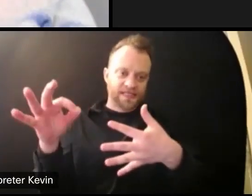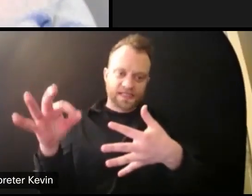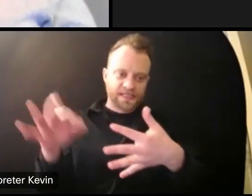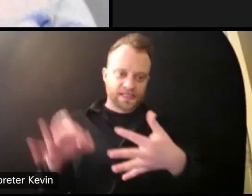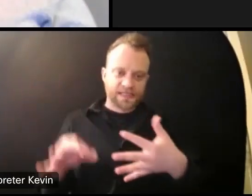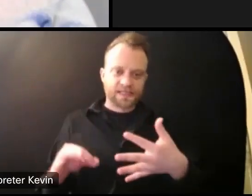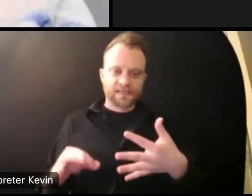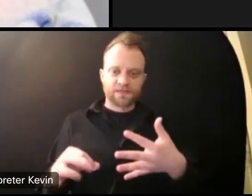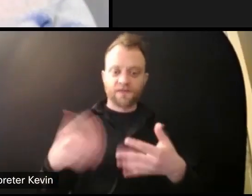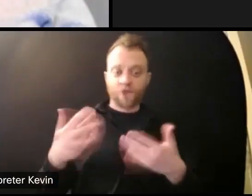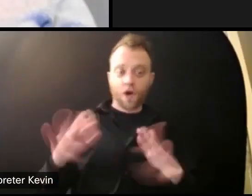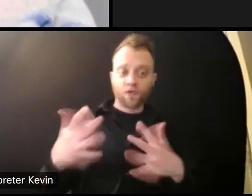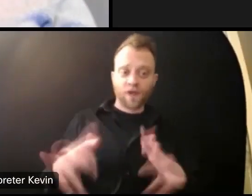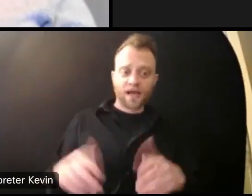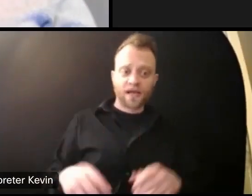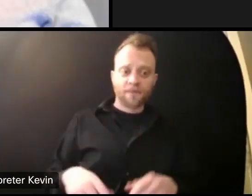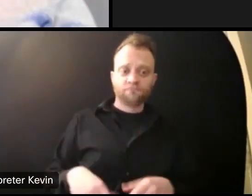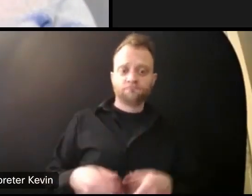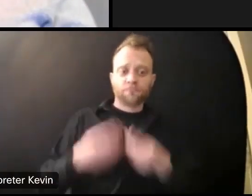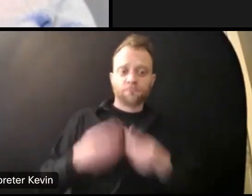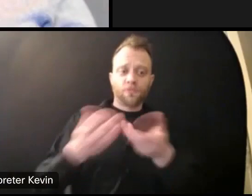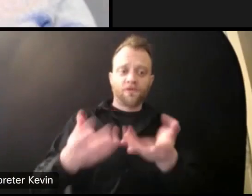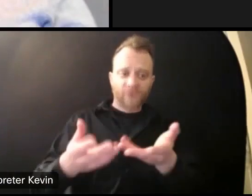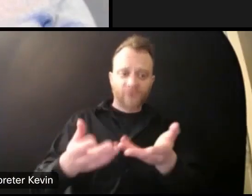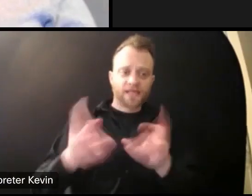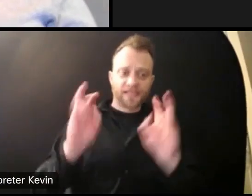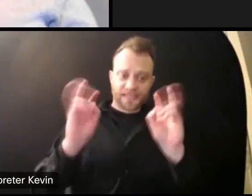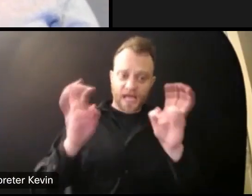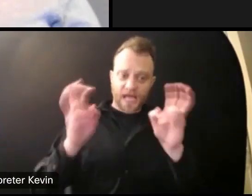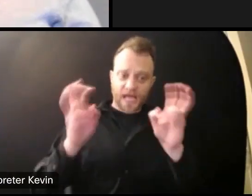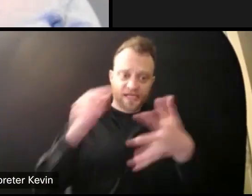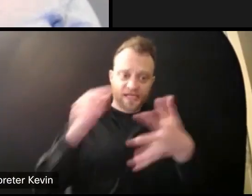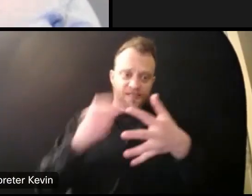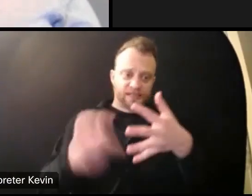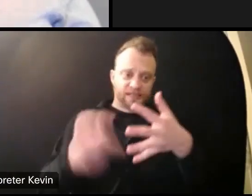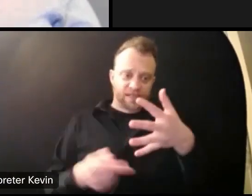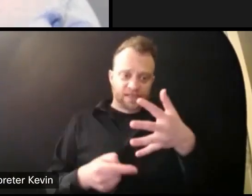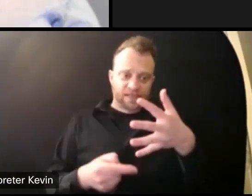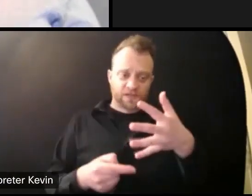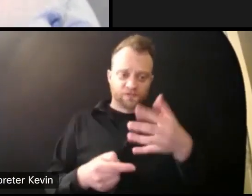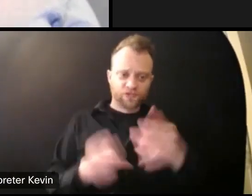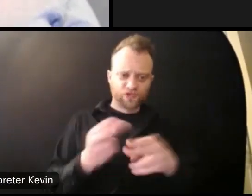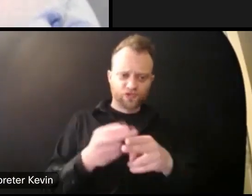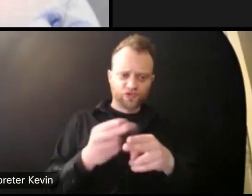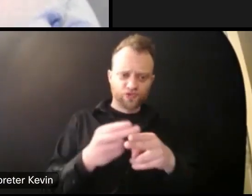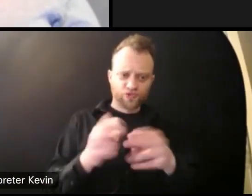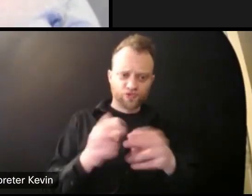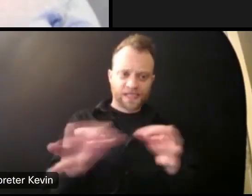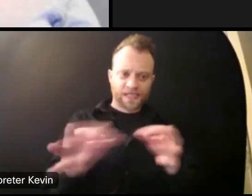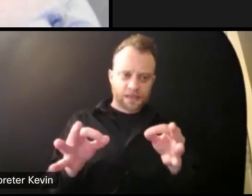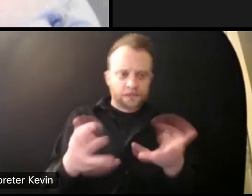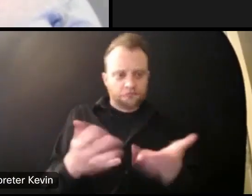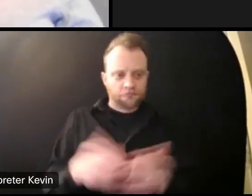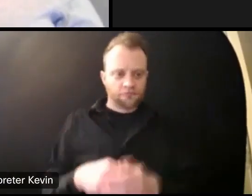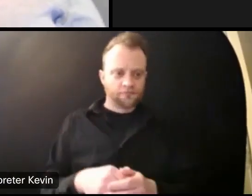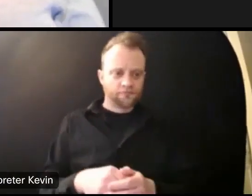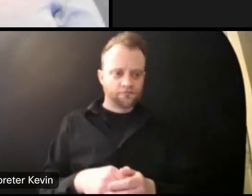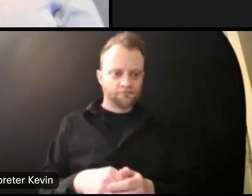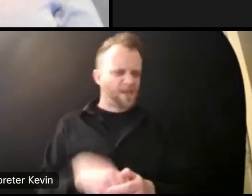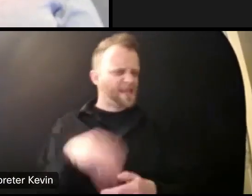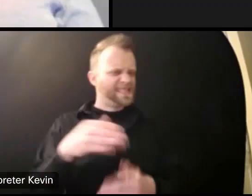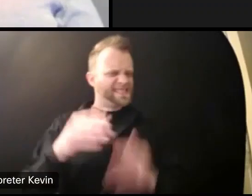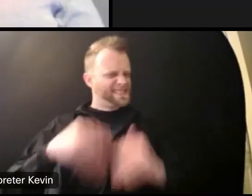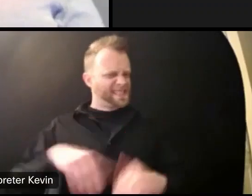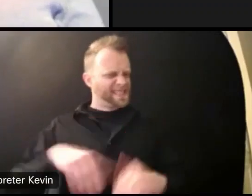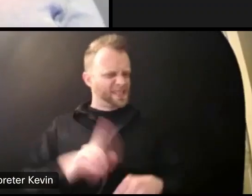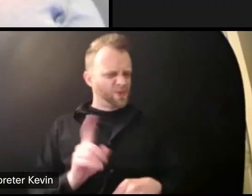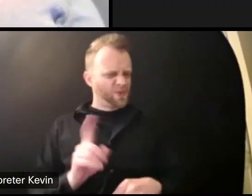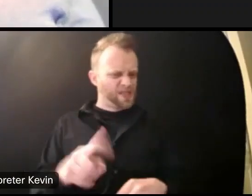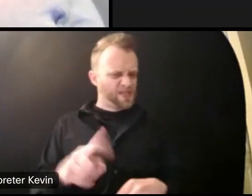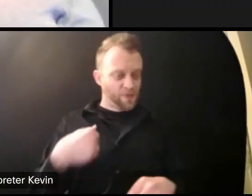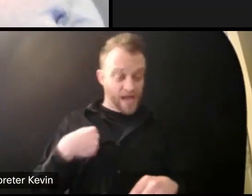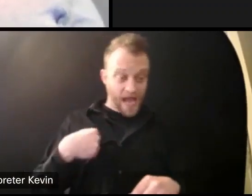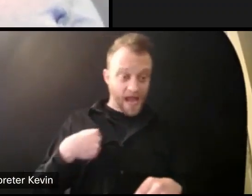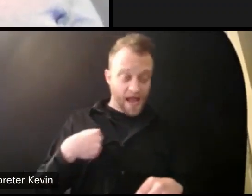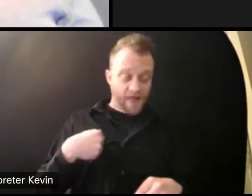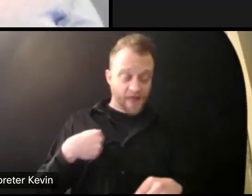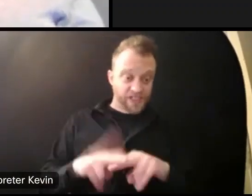Okay the second thing is ... we have a seat open I should know this I think from Robert's Rules,